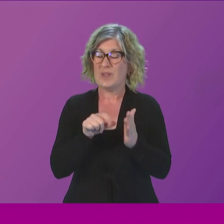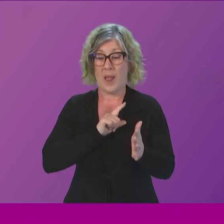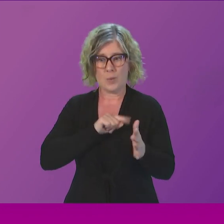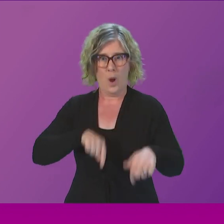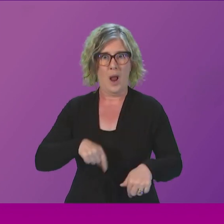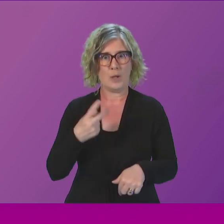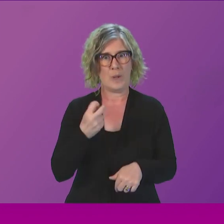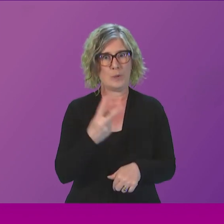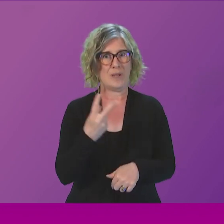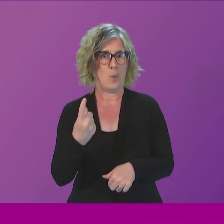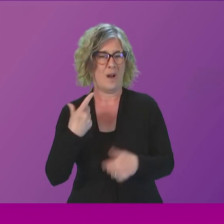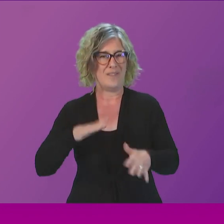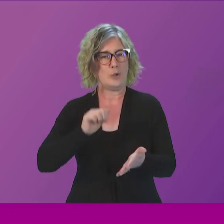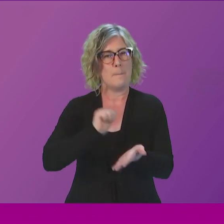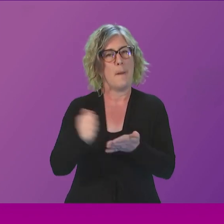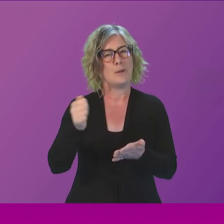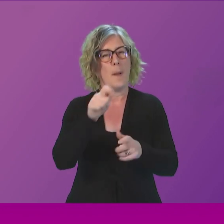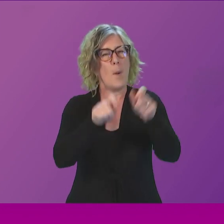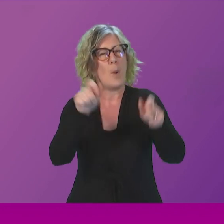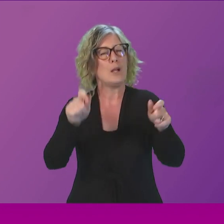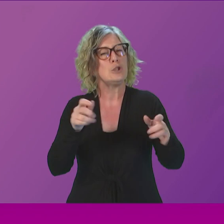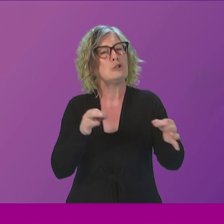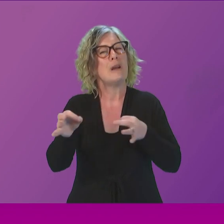In Scotland, there is a presumption against the closure of rural schools.